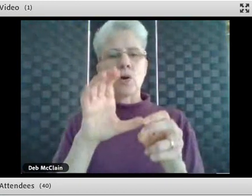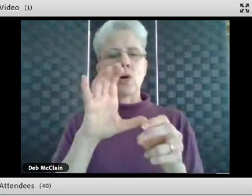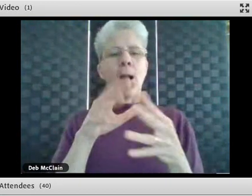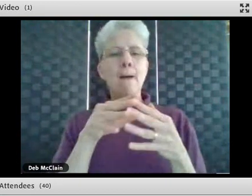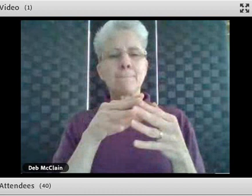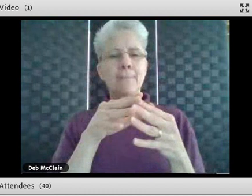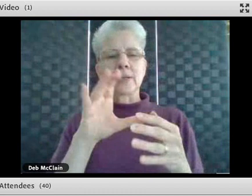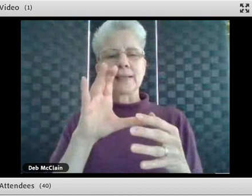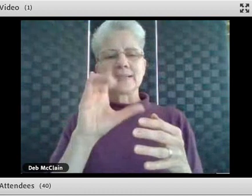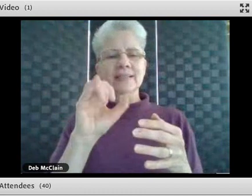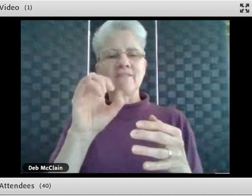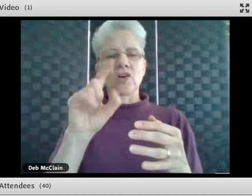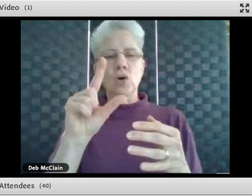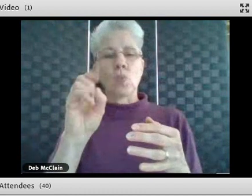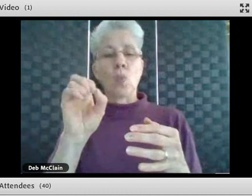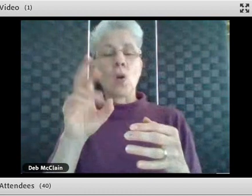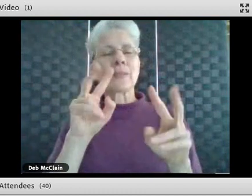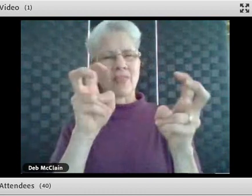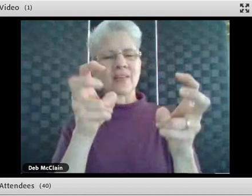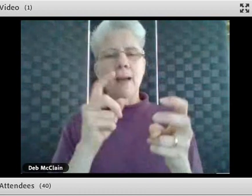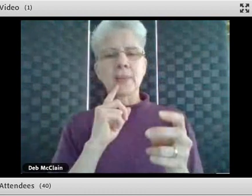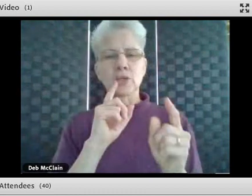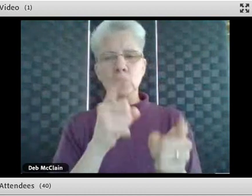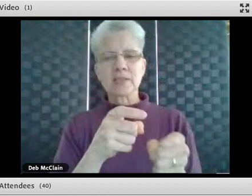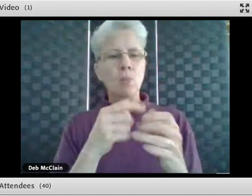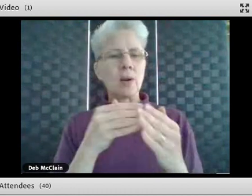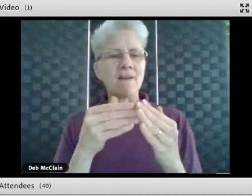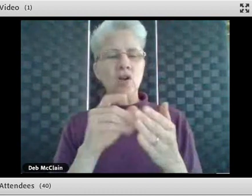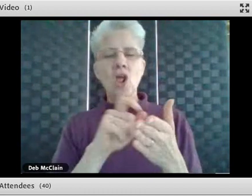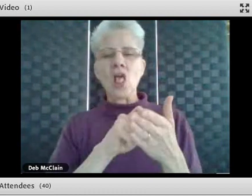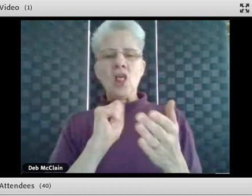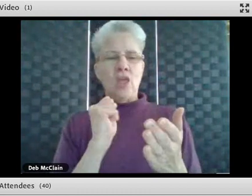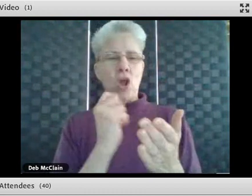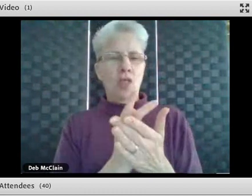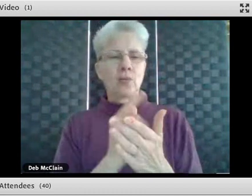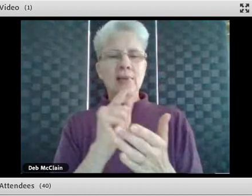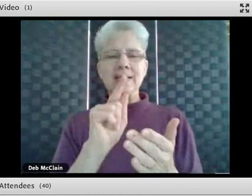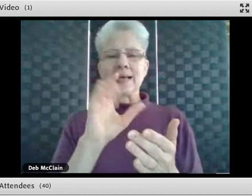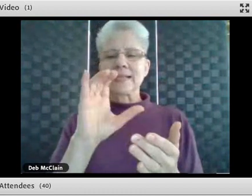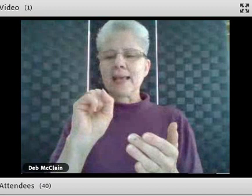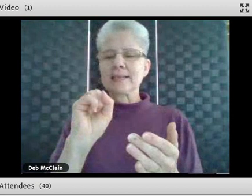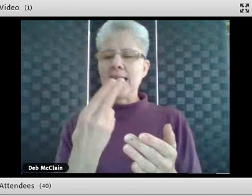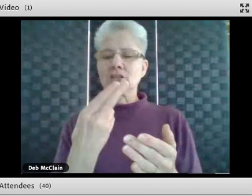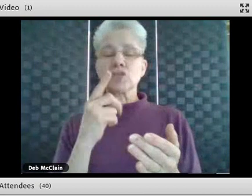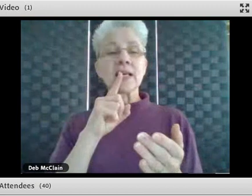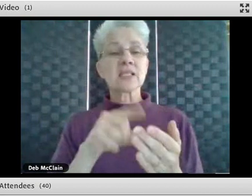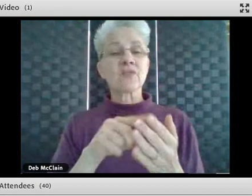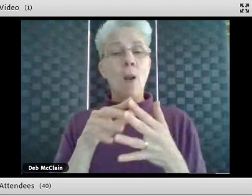Just saying if it's about that topic, you assign whatever the authorized LCSH is for the American Civil War,